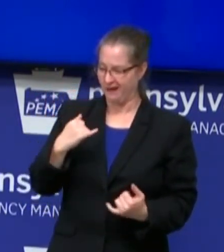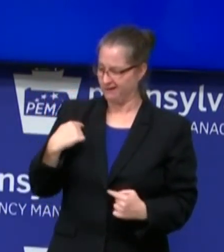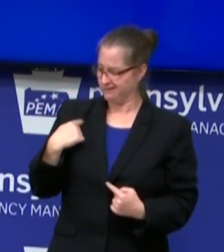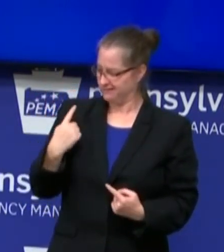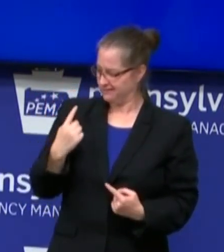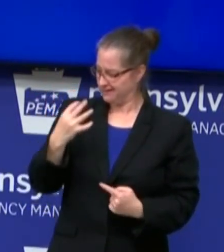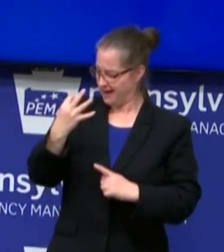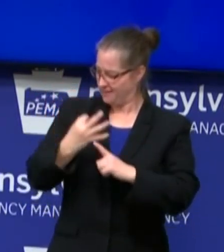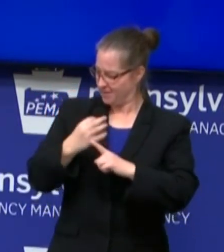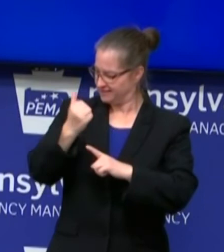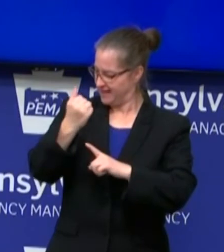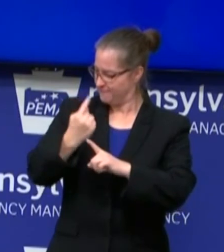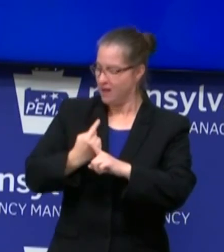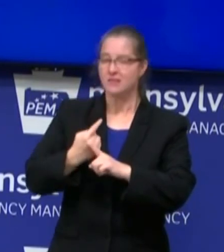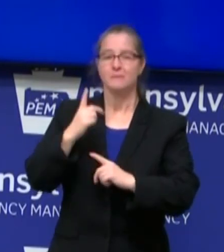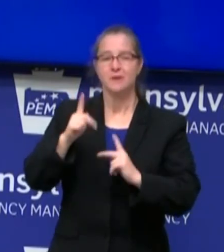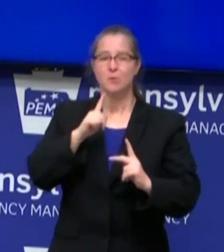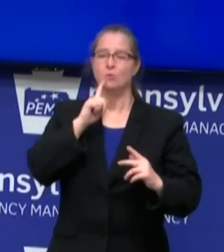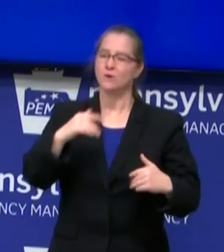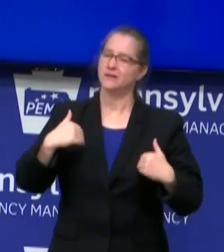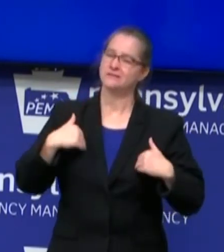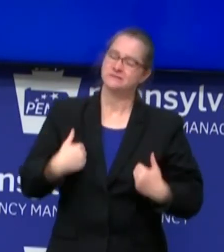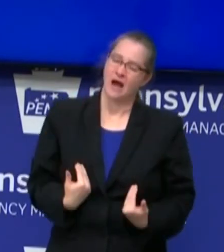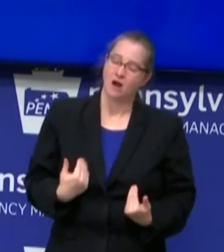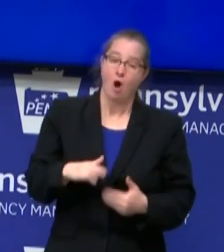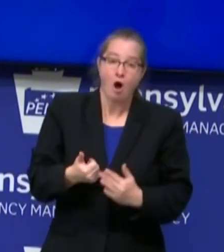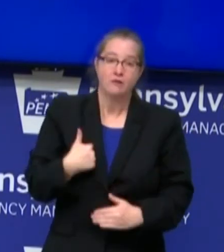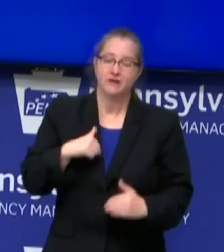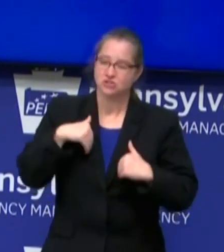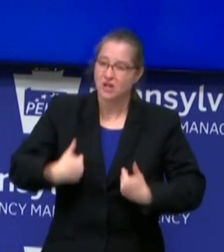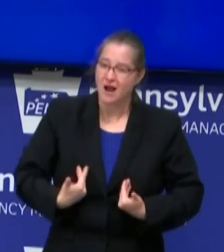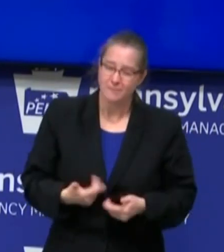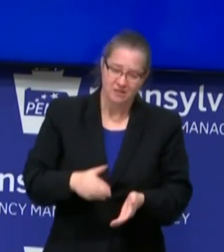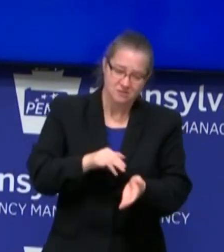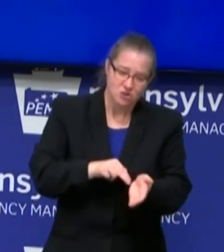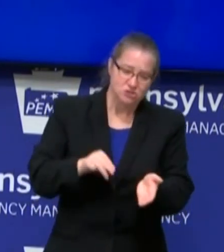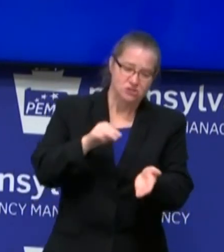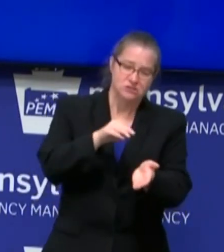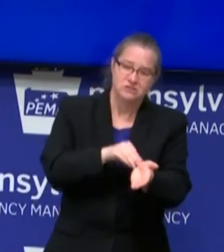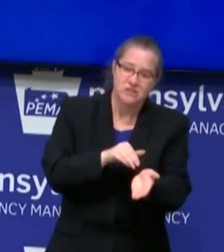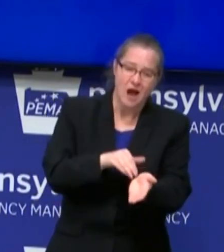LAWSUITS, SAYING THE THRE WEEK MANDATE IS MEANT TO FLATTEN THE CURVE AND SAVE